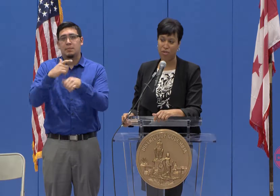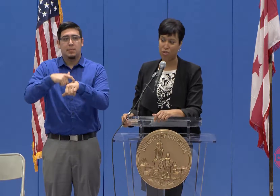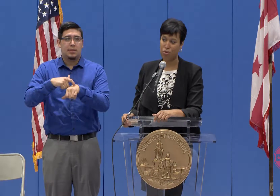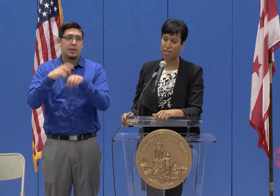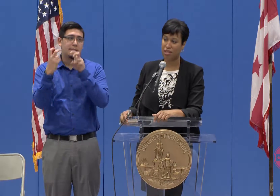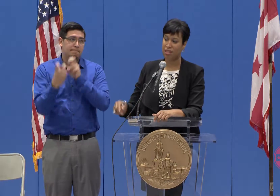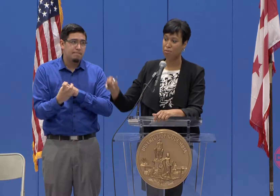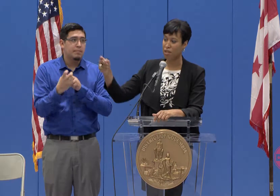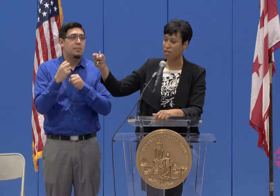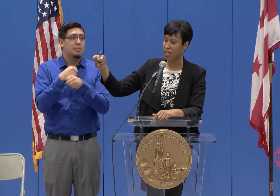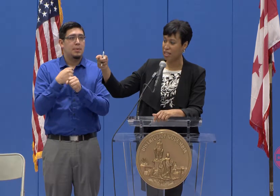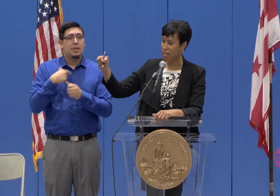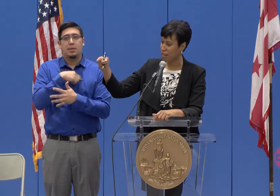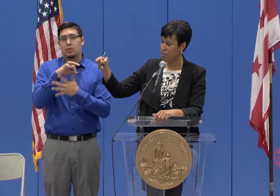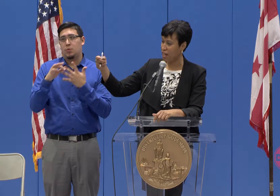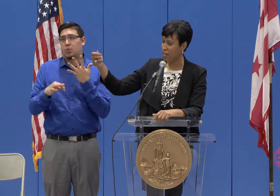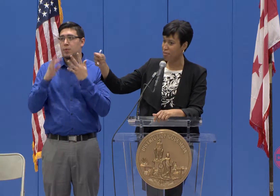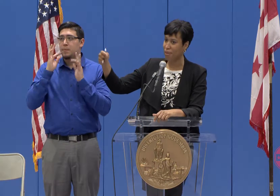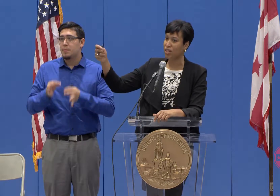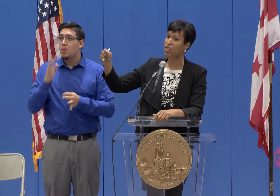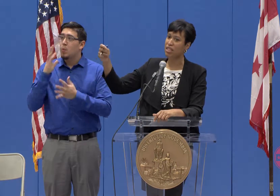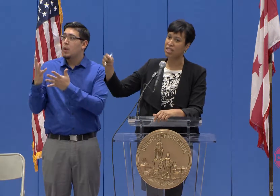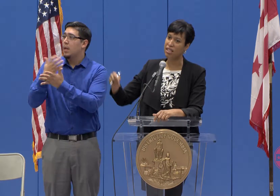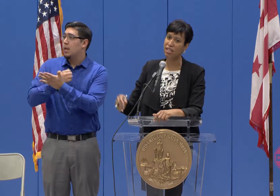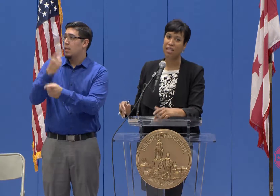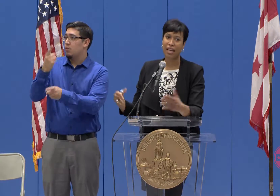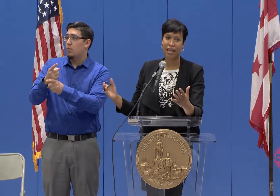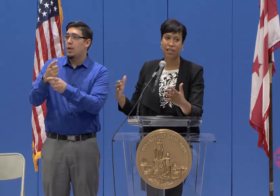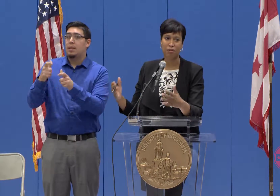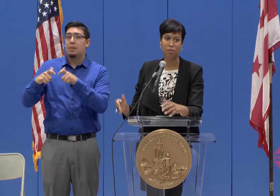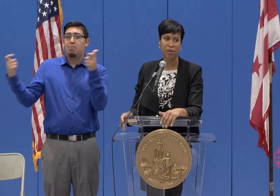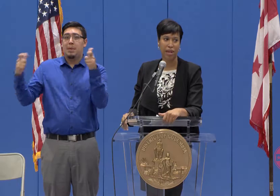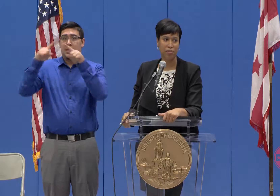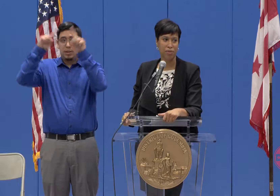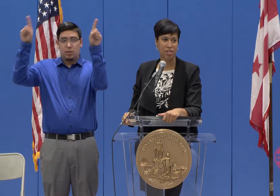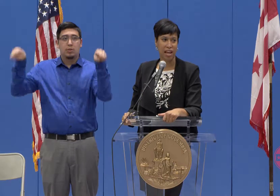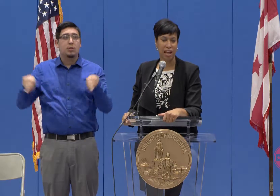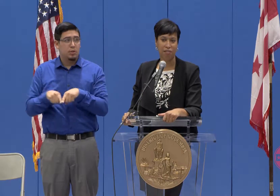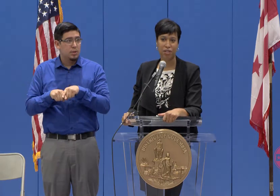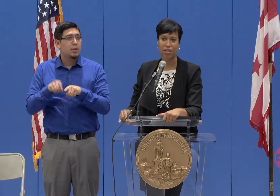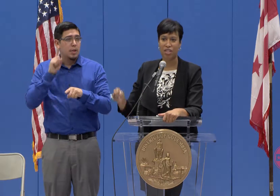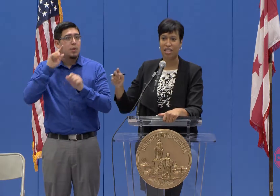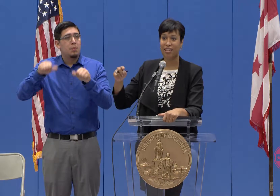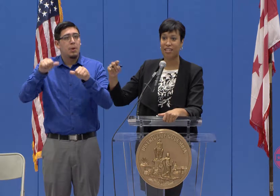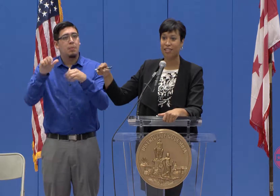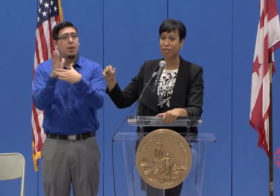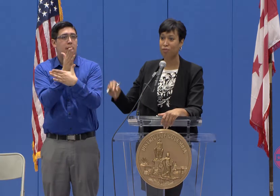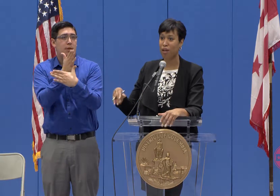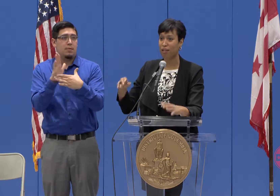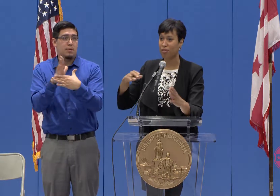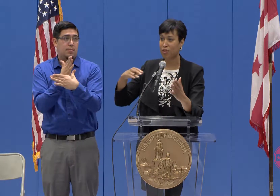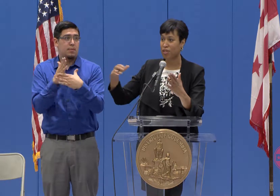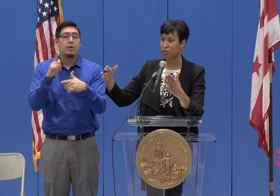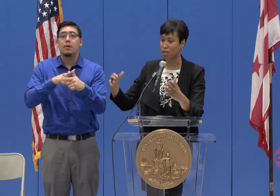THOSE CHOICES SO WE'RE GOING TO COLLECT, RIGHT, THE BIG SHEETS AND THEN WE WILL BE ABLE TO AVERAGE AND THEN AFTER THE THREE